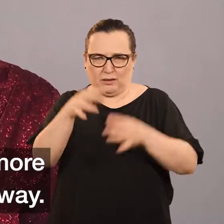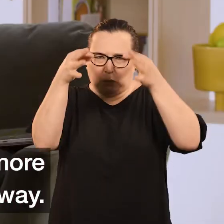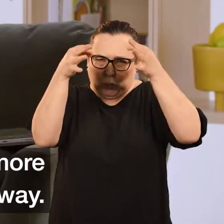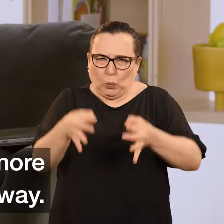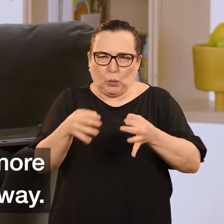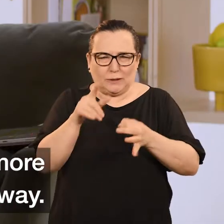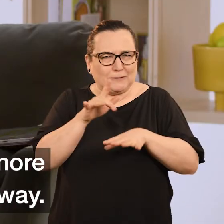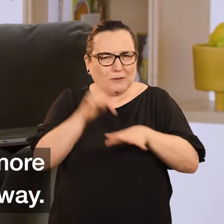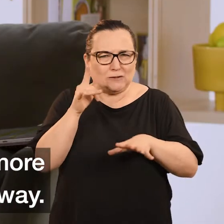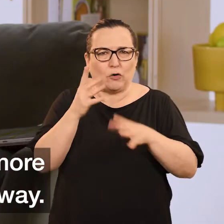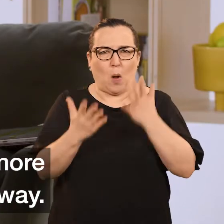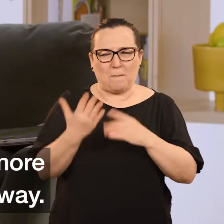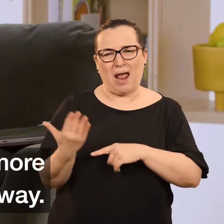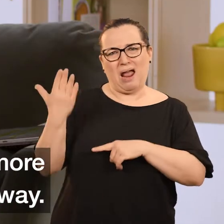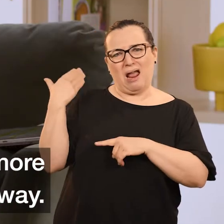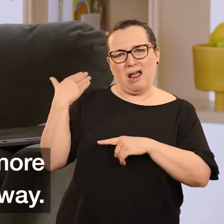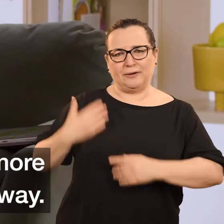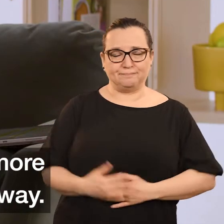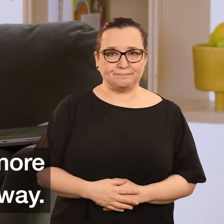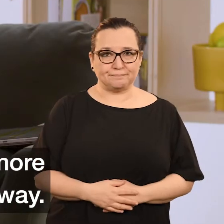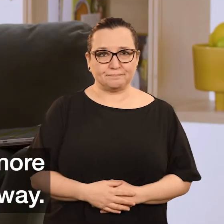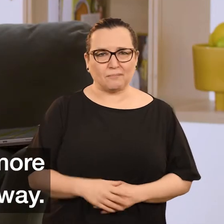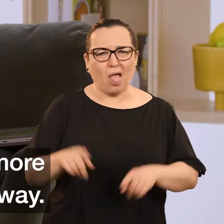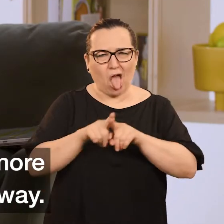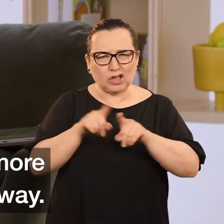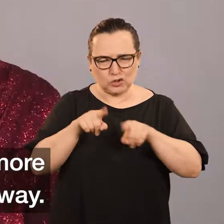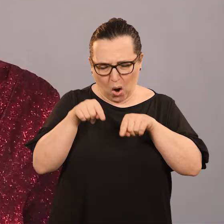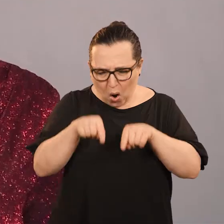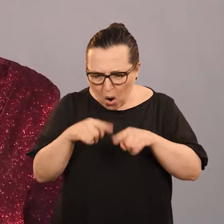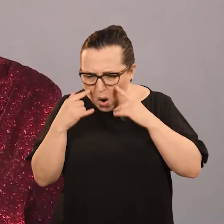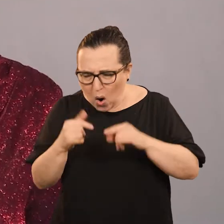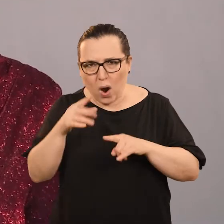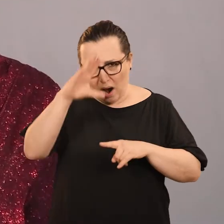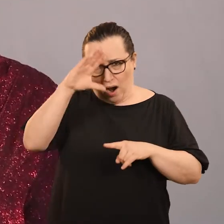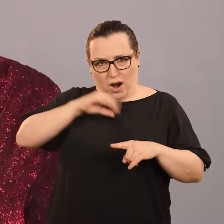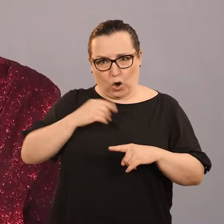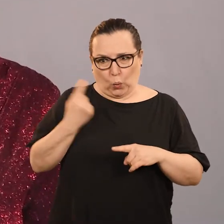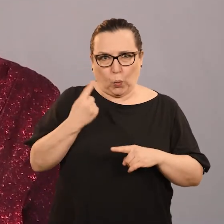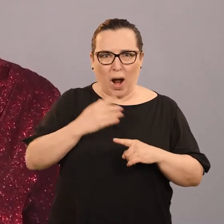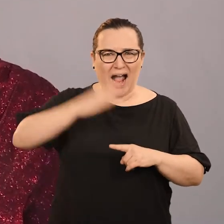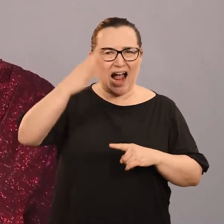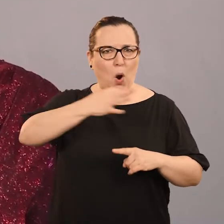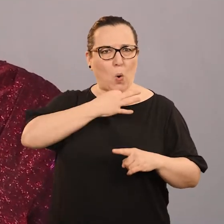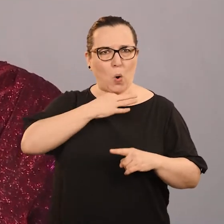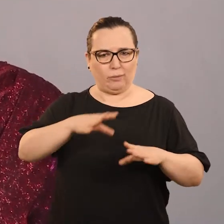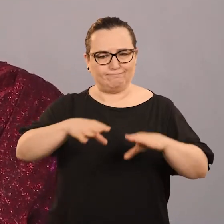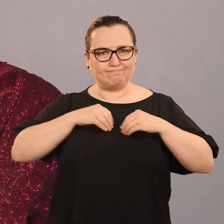and that's a more accurate and more sensitive way than the previous way. And it lets us know who is at a higher risk